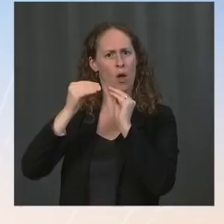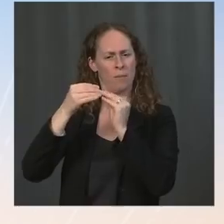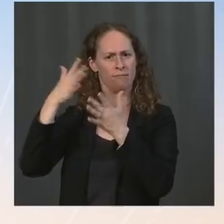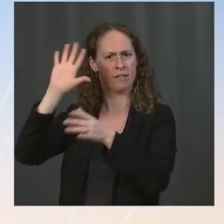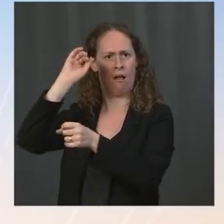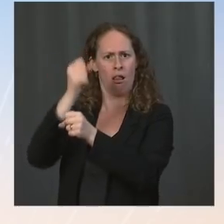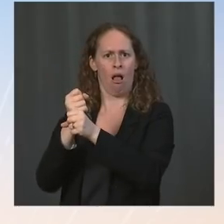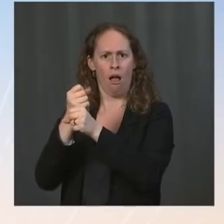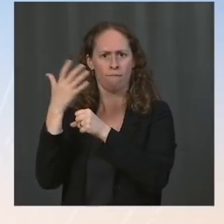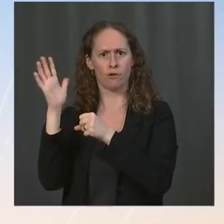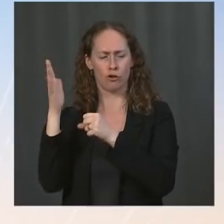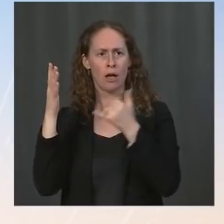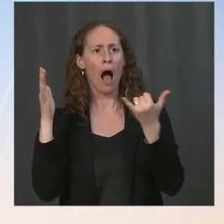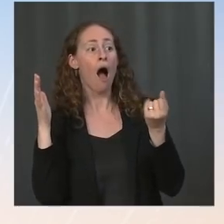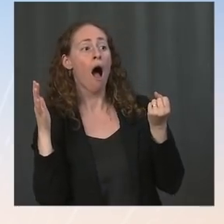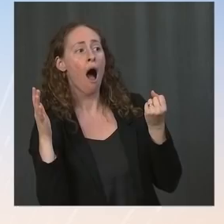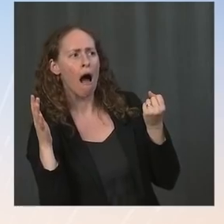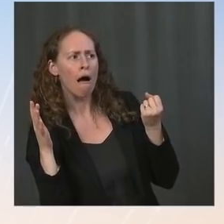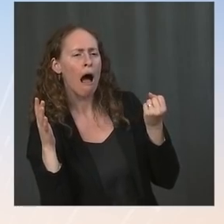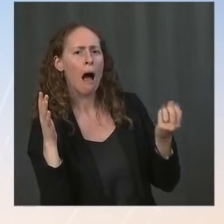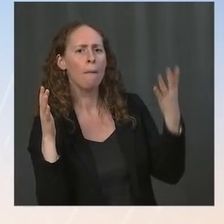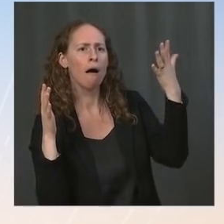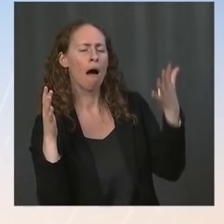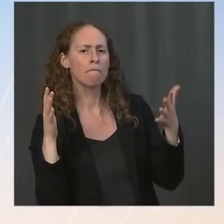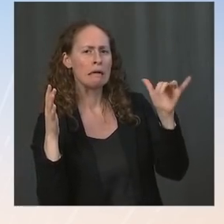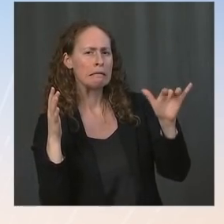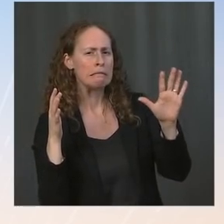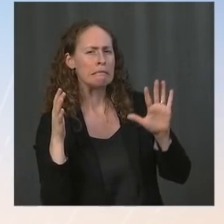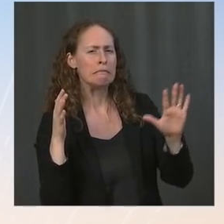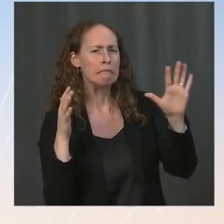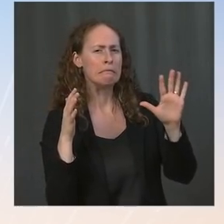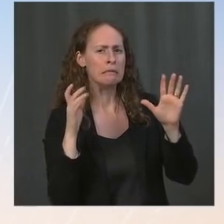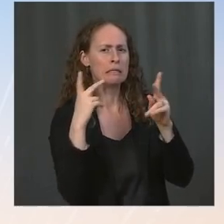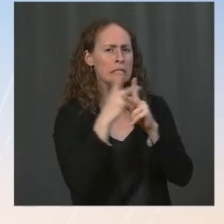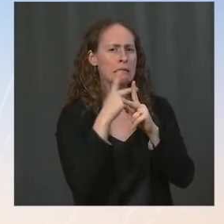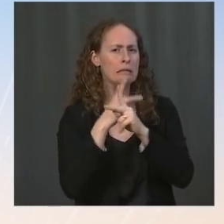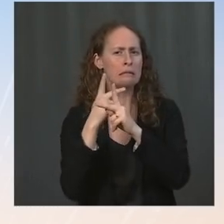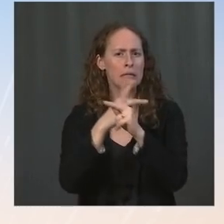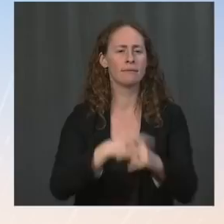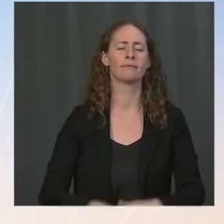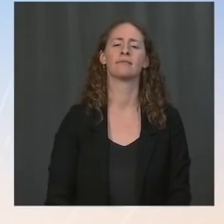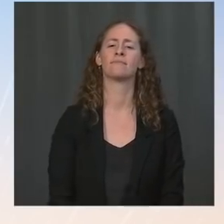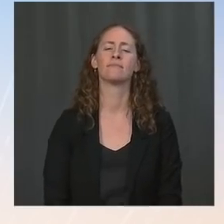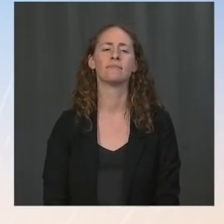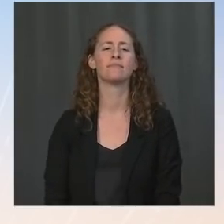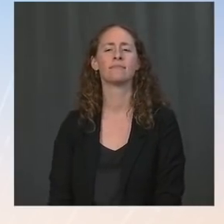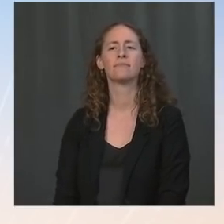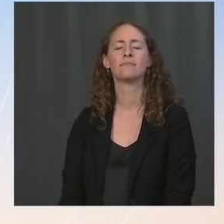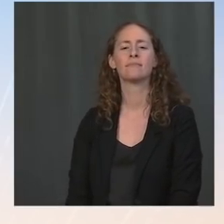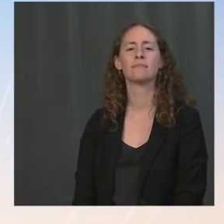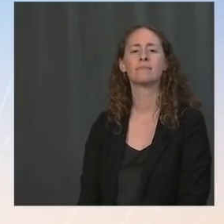The Press: Okay. And then, from a chain of command perspective, the President has been very clear his commanders on the ground have the leeway to do